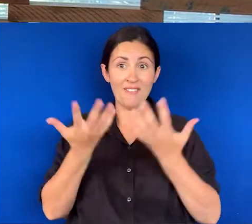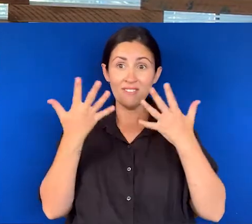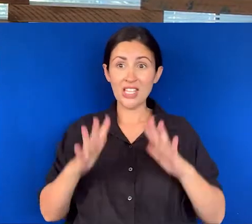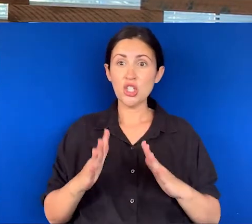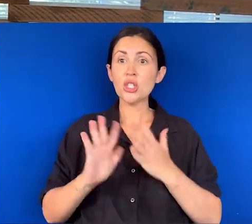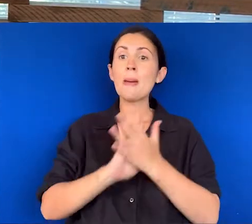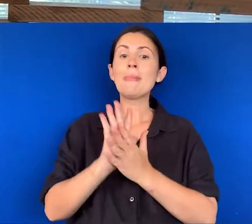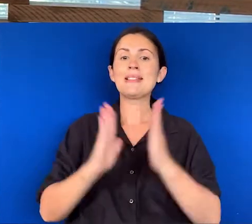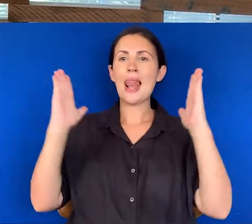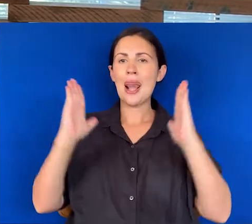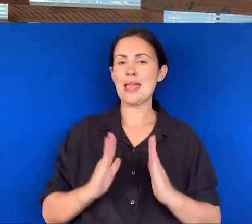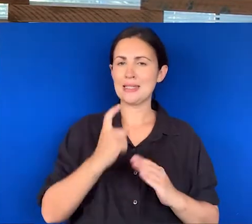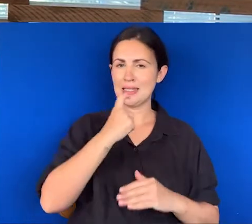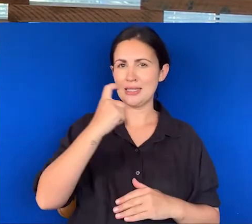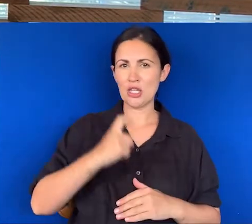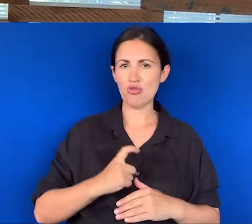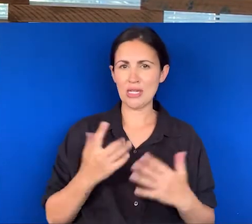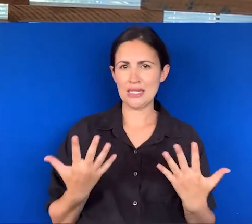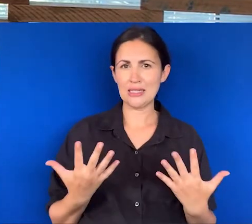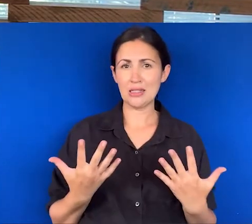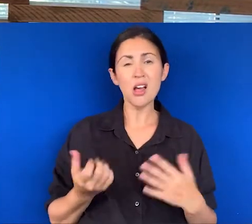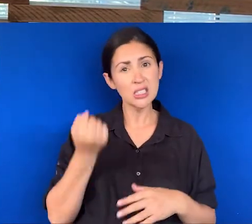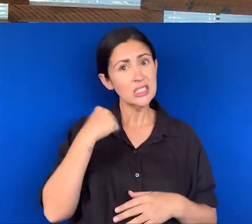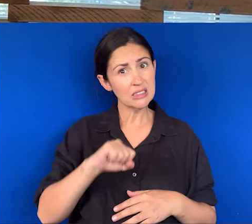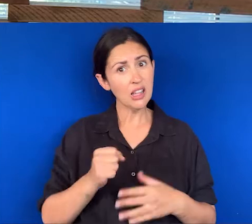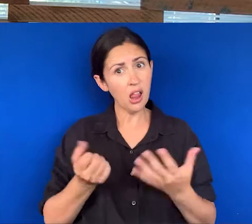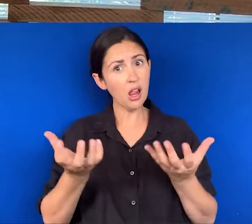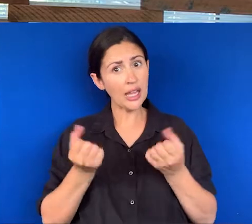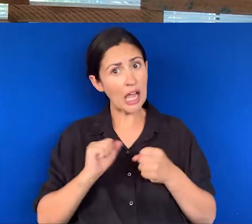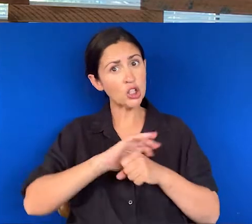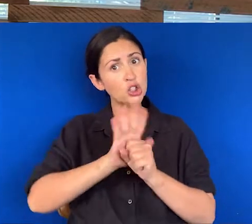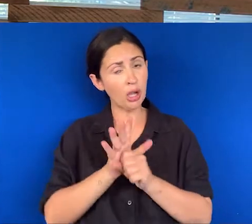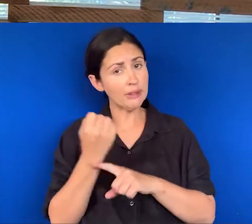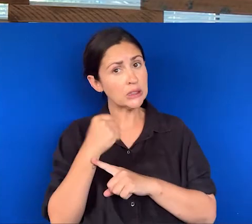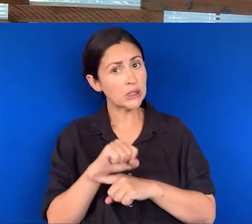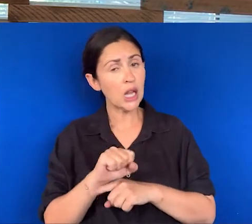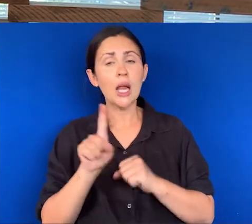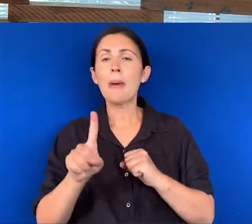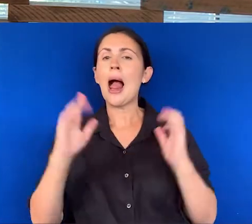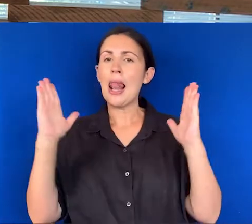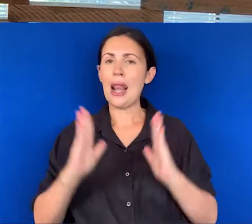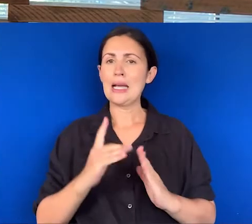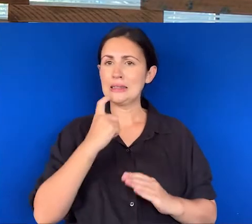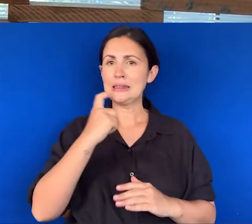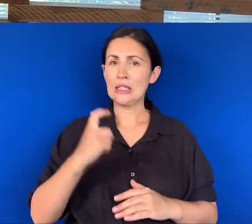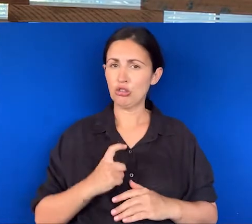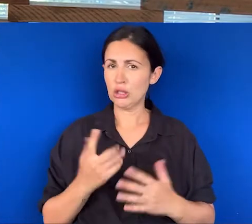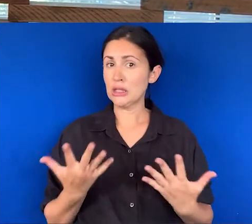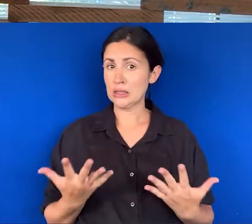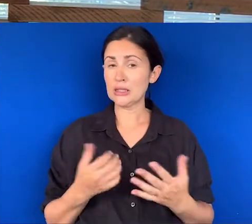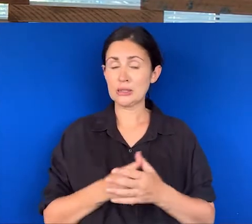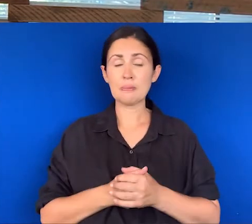but people are certainly having symptoms of COVID during their infection.